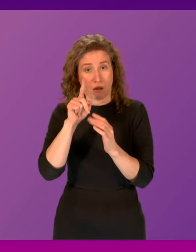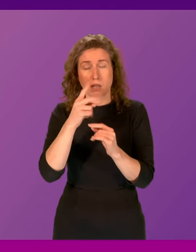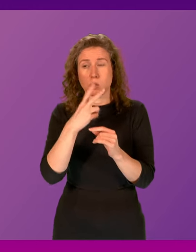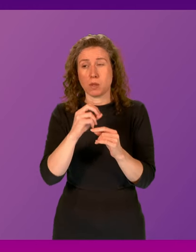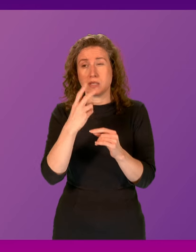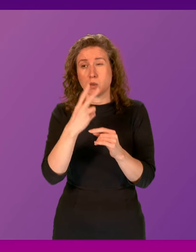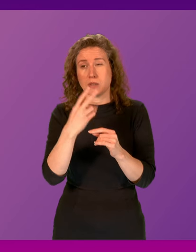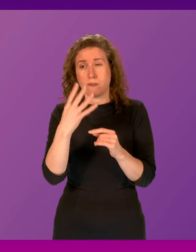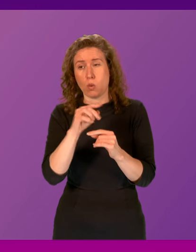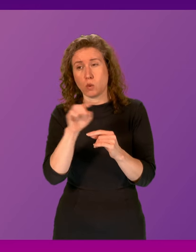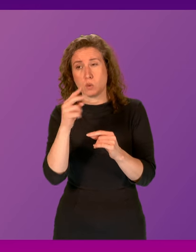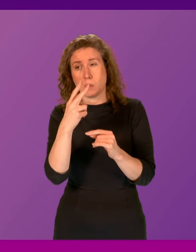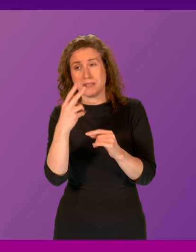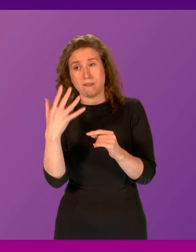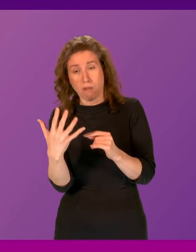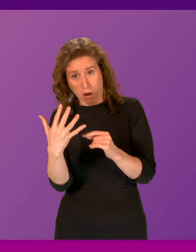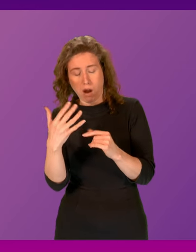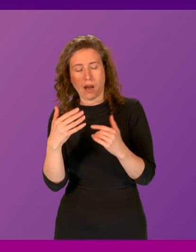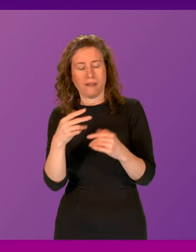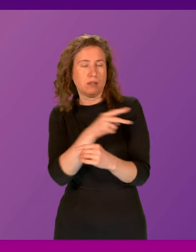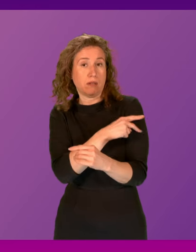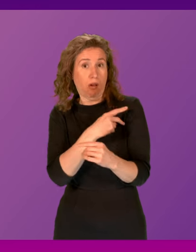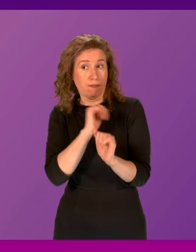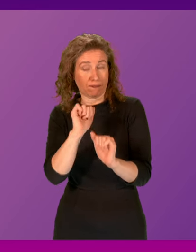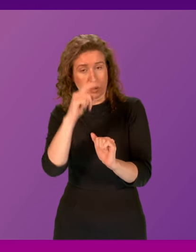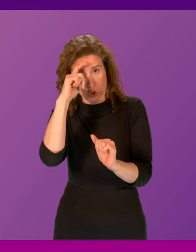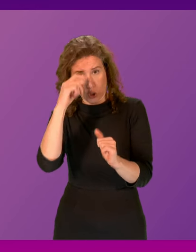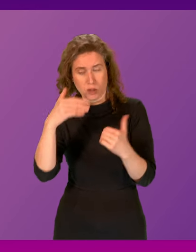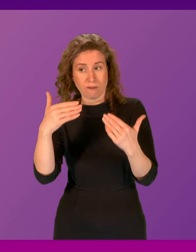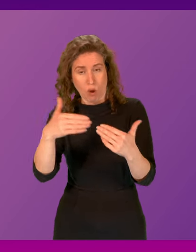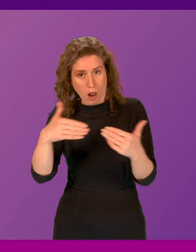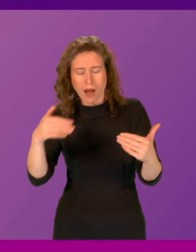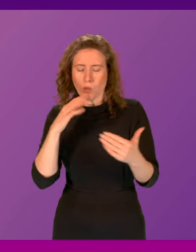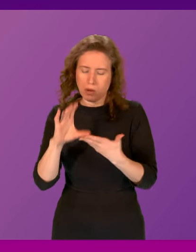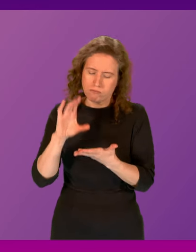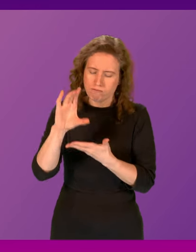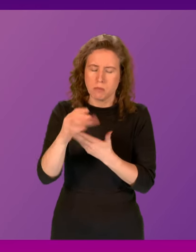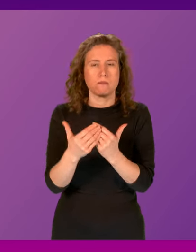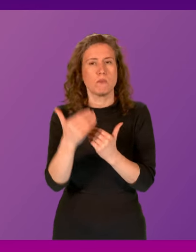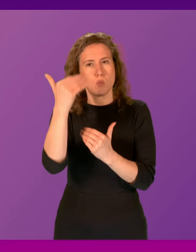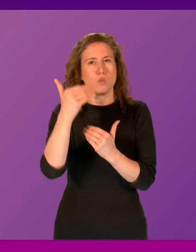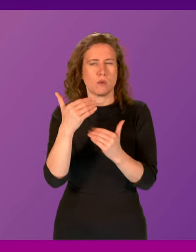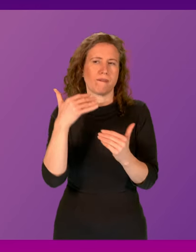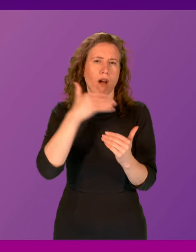NHS front-line boards will receive an increased investment of almost £558